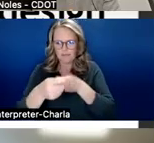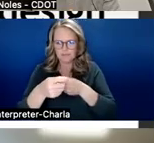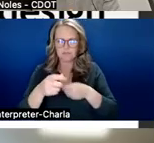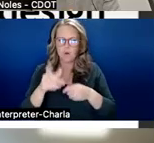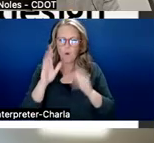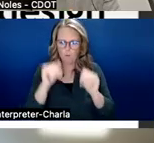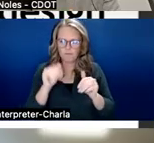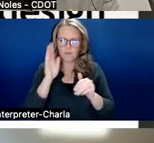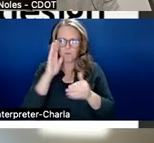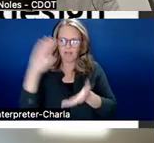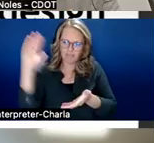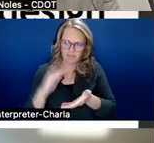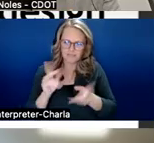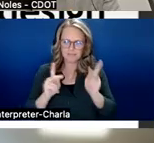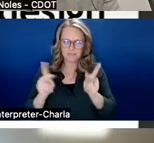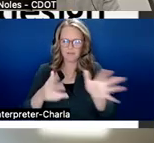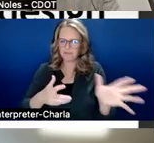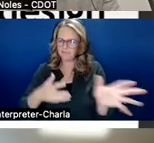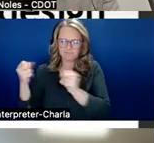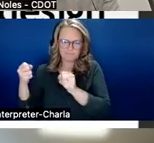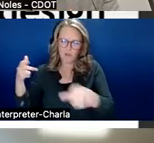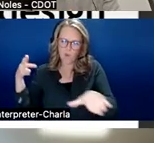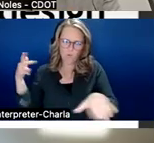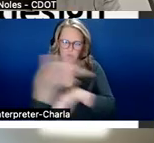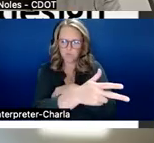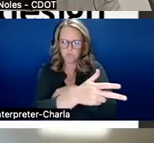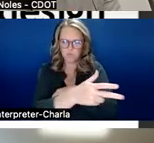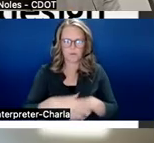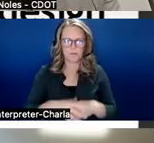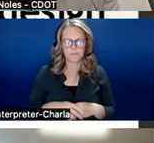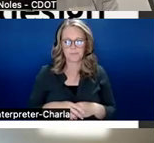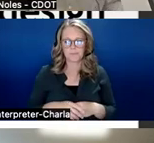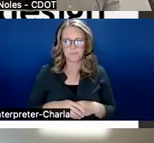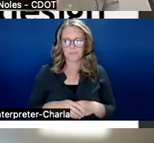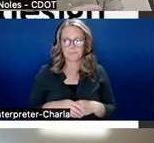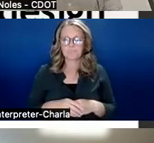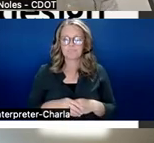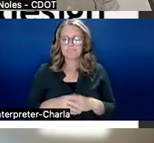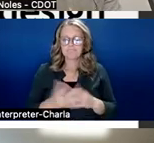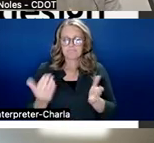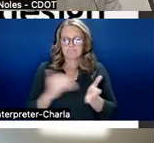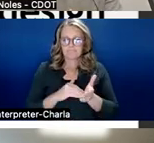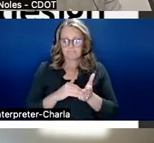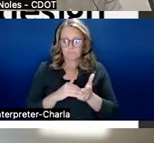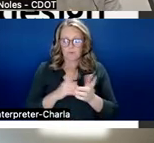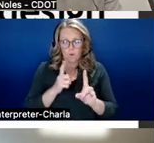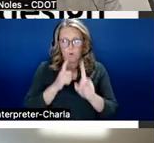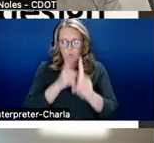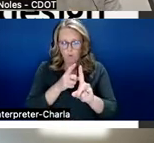Federal Boulevard northbound at that intersection. So again, really trying to tighten up this intersection